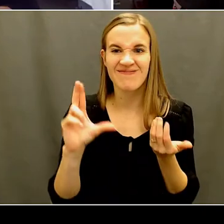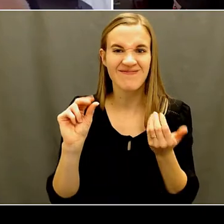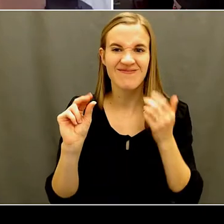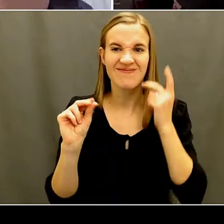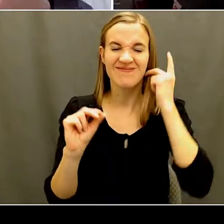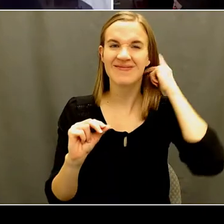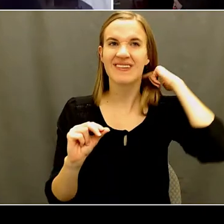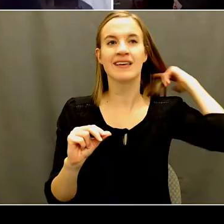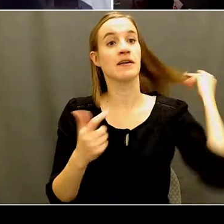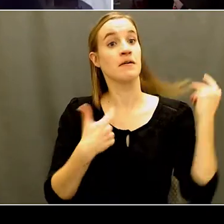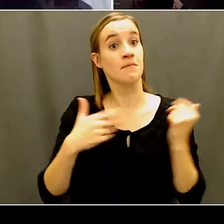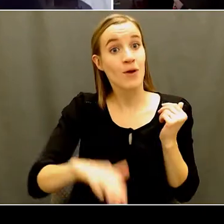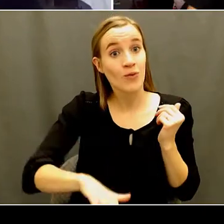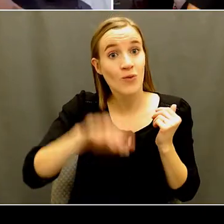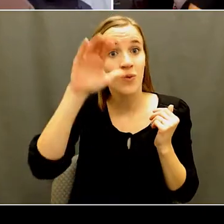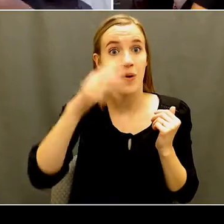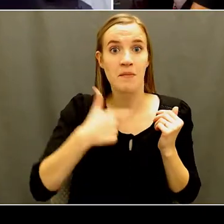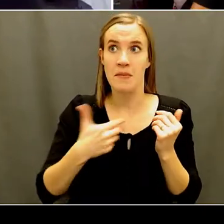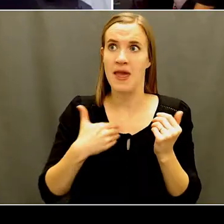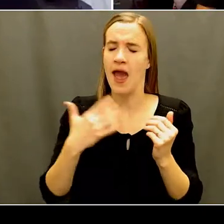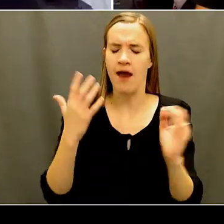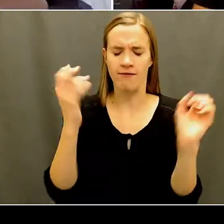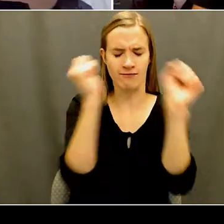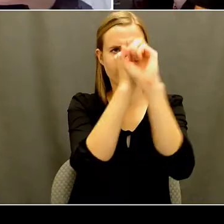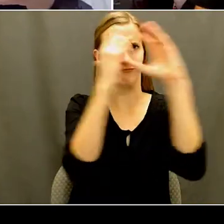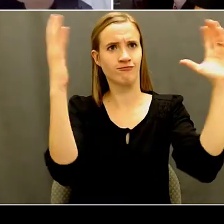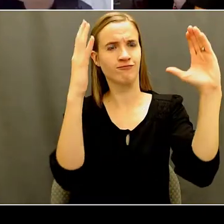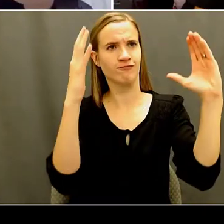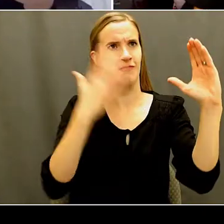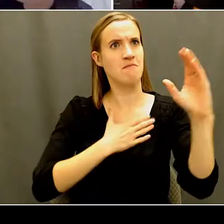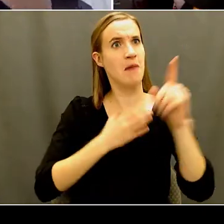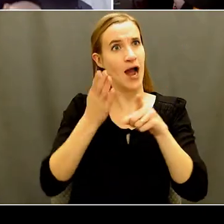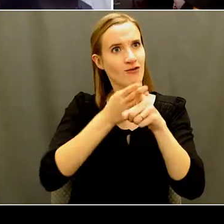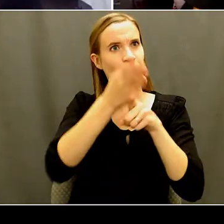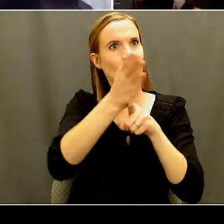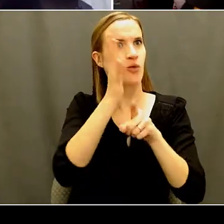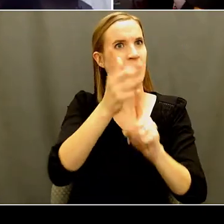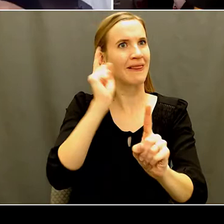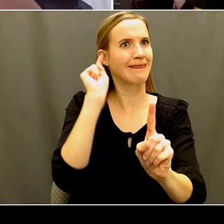doctor and I'm going to go to medical school, that was not me. Instead, I knew